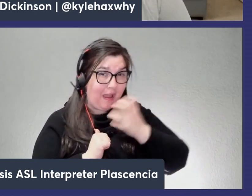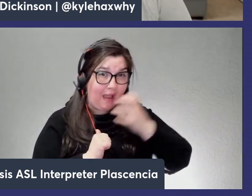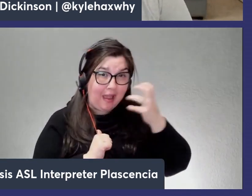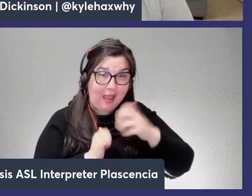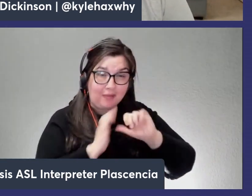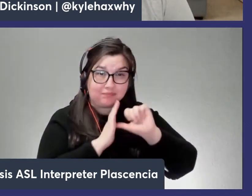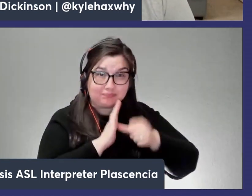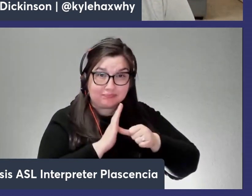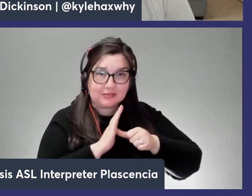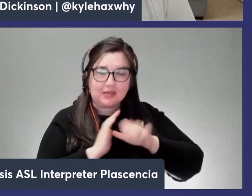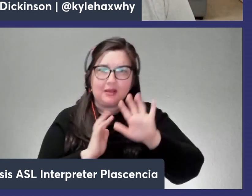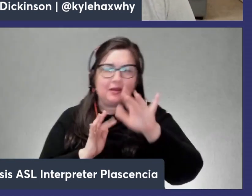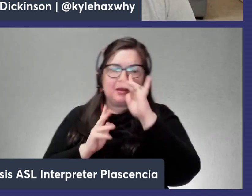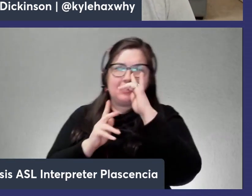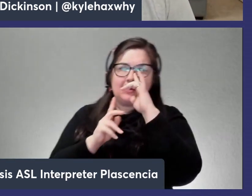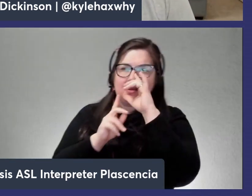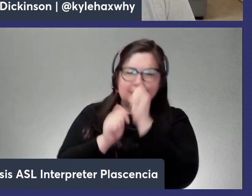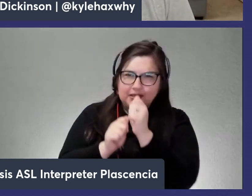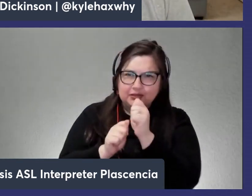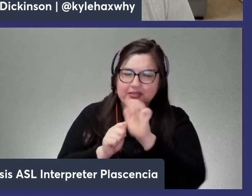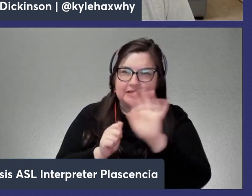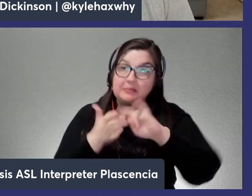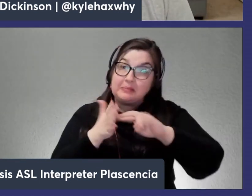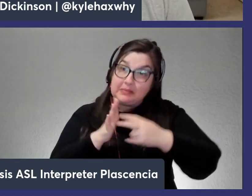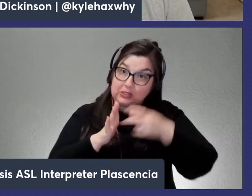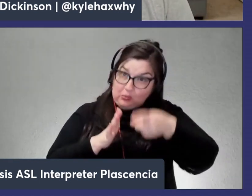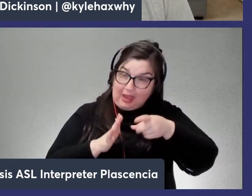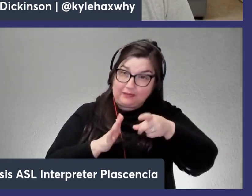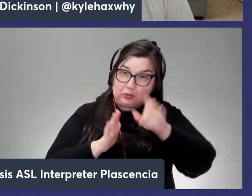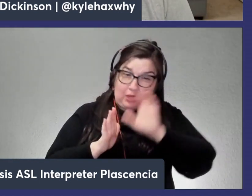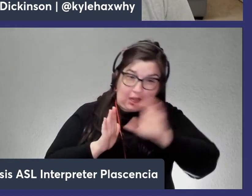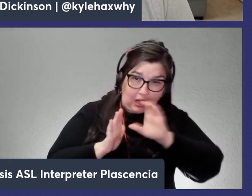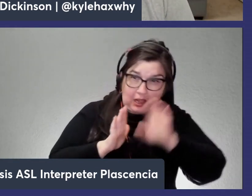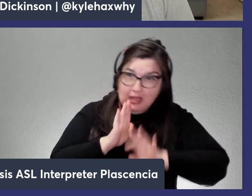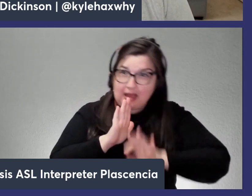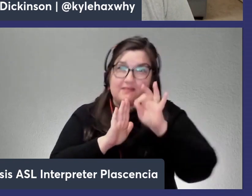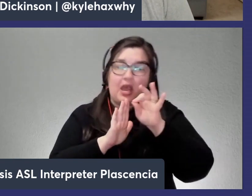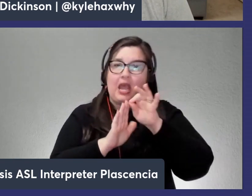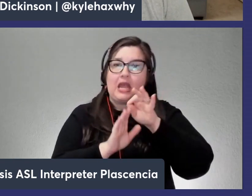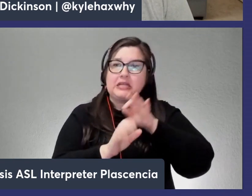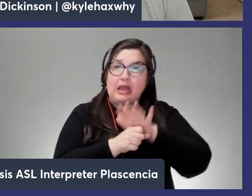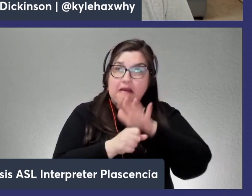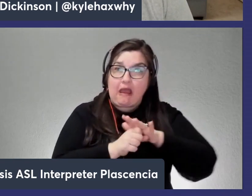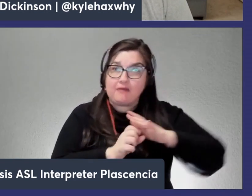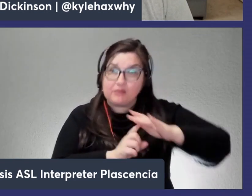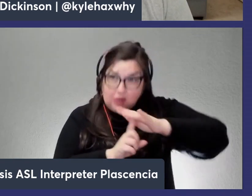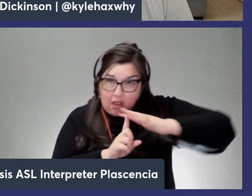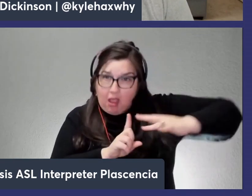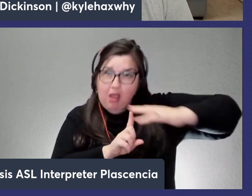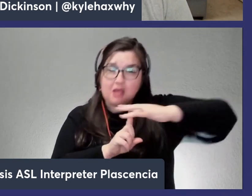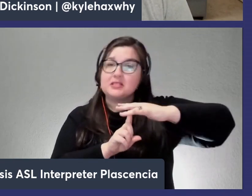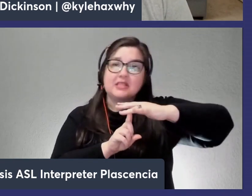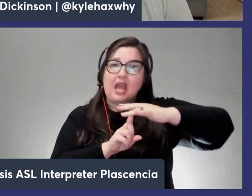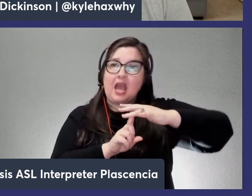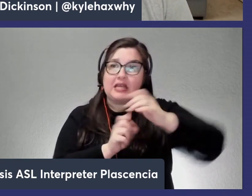Interesting, so does this mean you actually have to find enough context in every conceivable pair of languages,